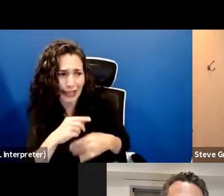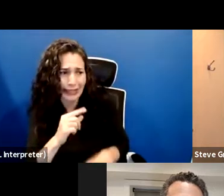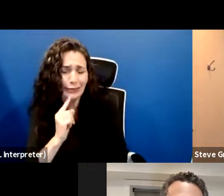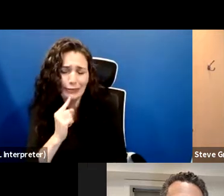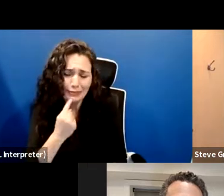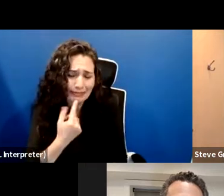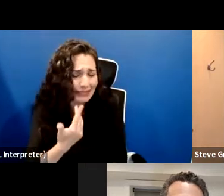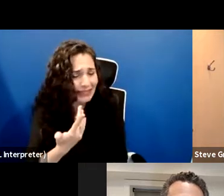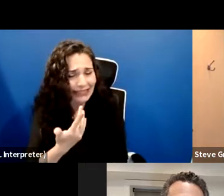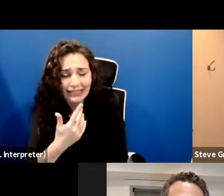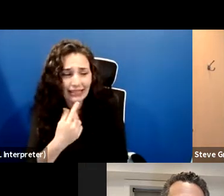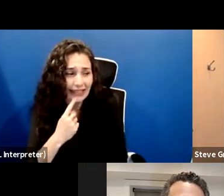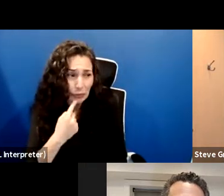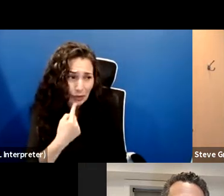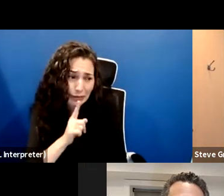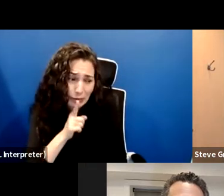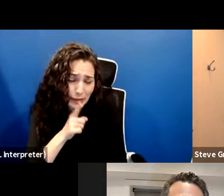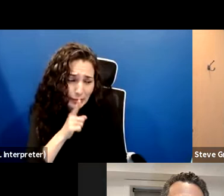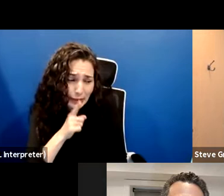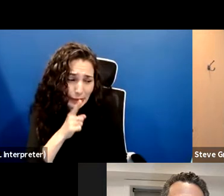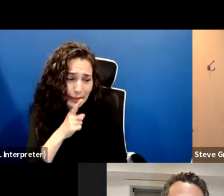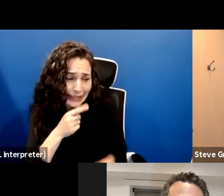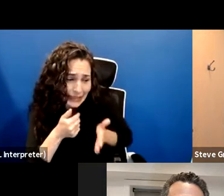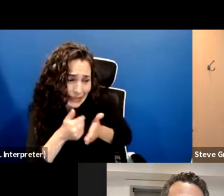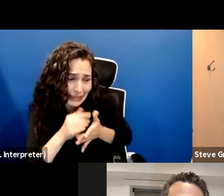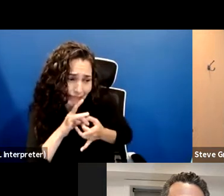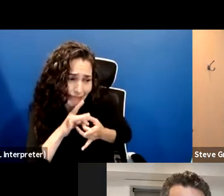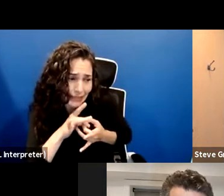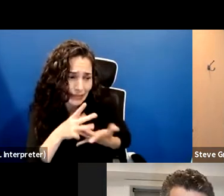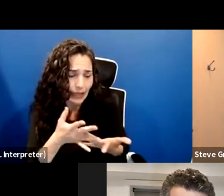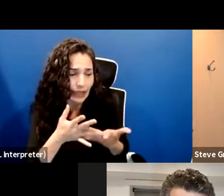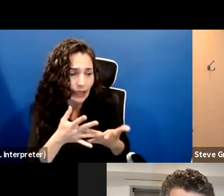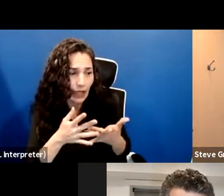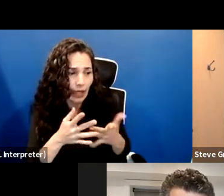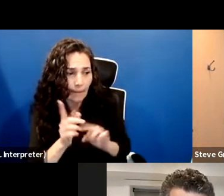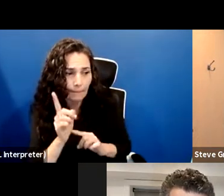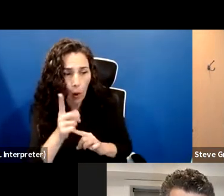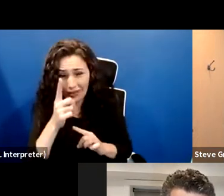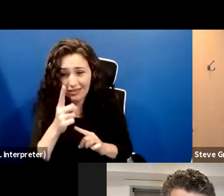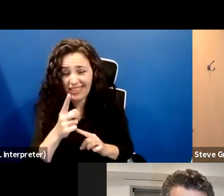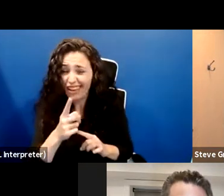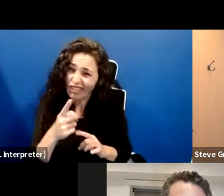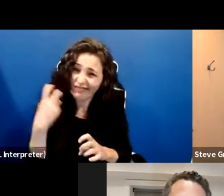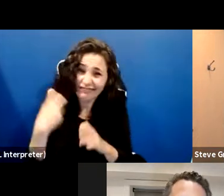you know, very dramatic for the families and for the doctors themselves.